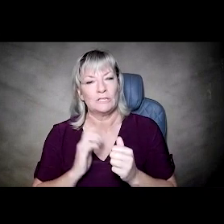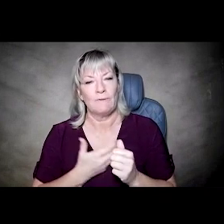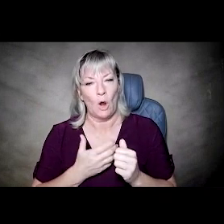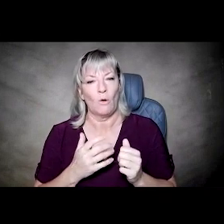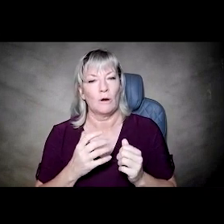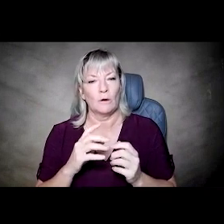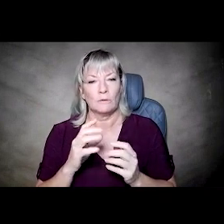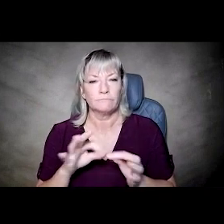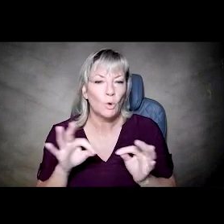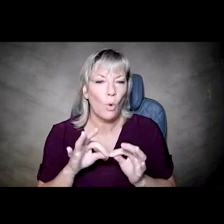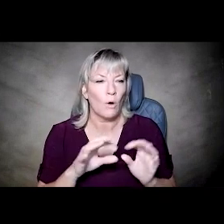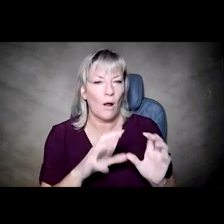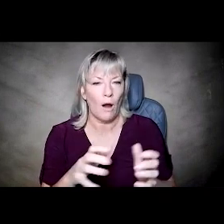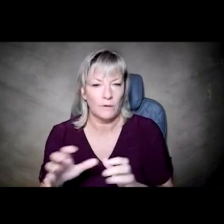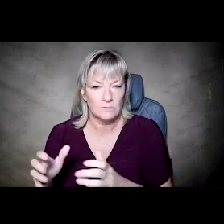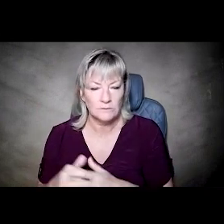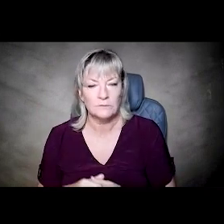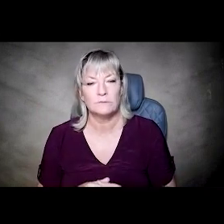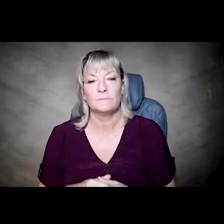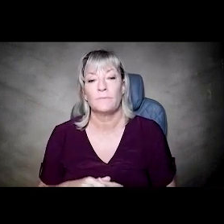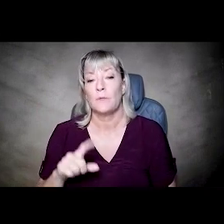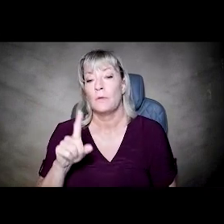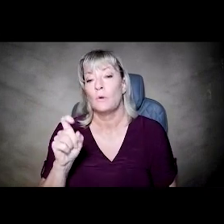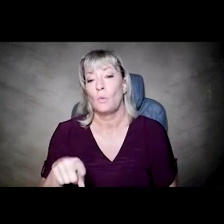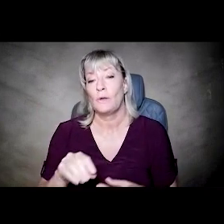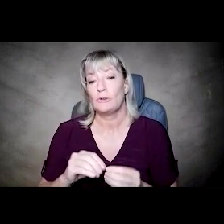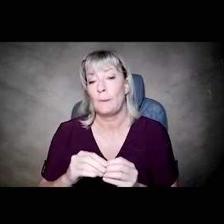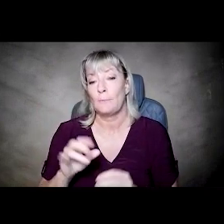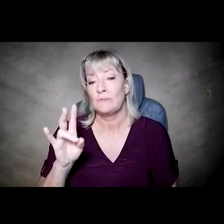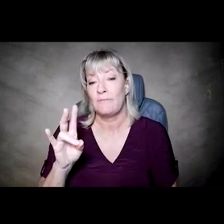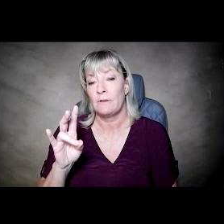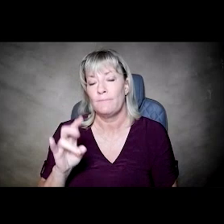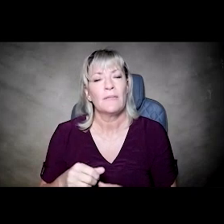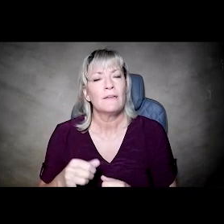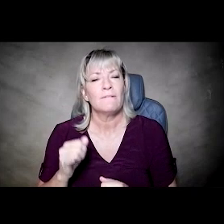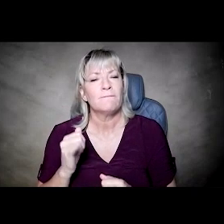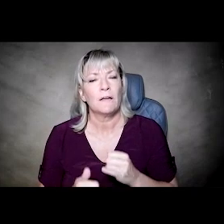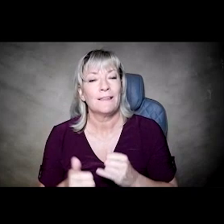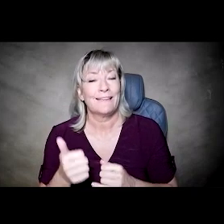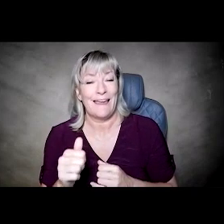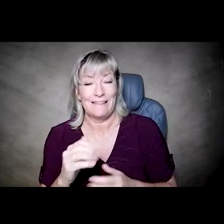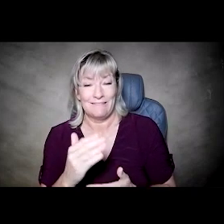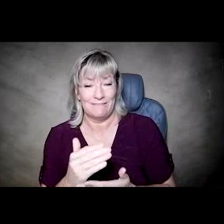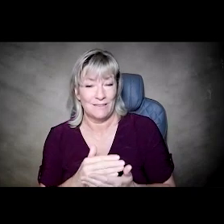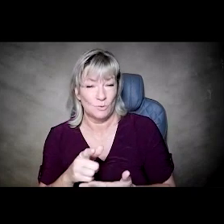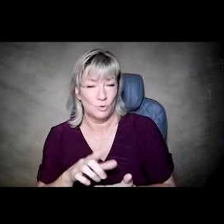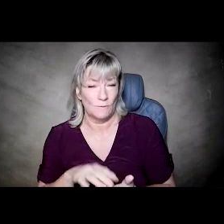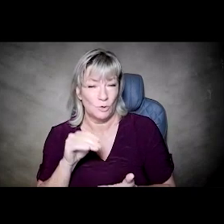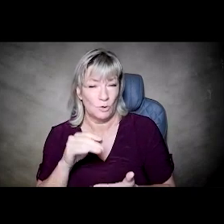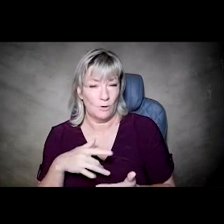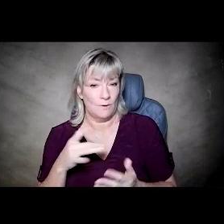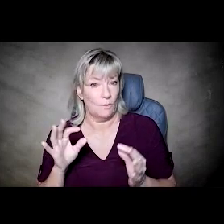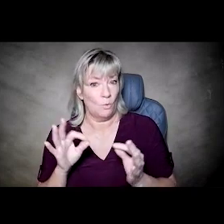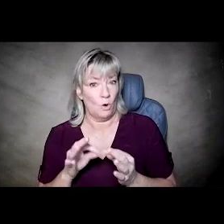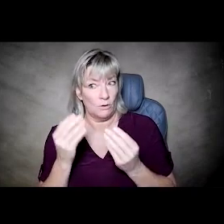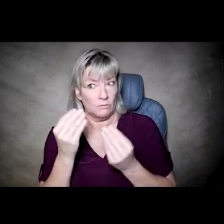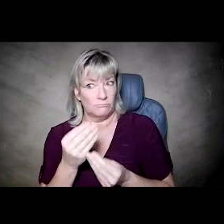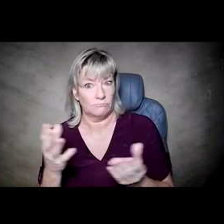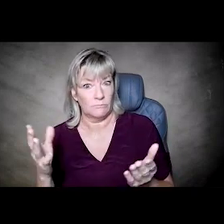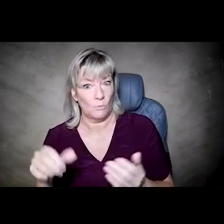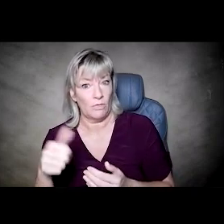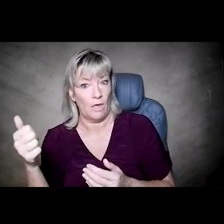[Rachel] Question 7: Finally, any lessons learned that you feel are worth sharing